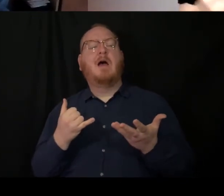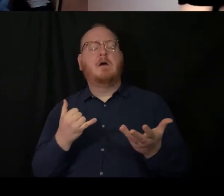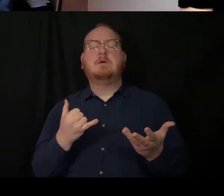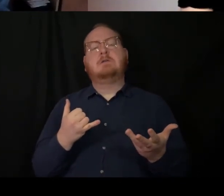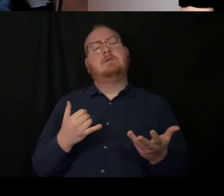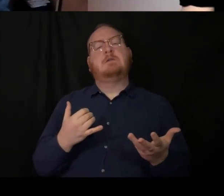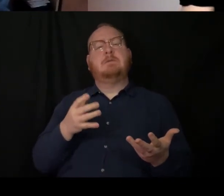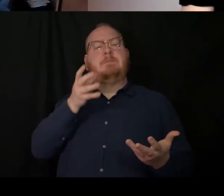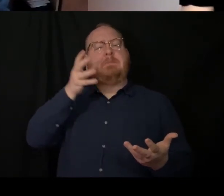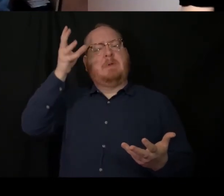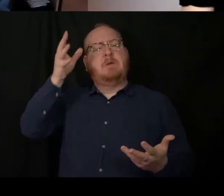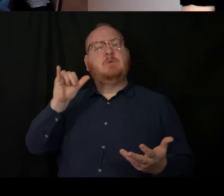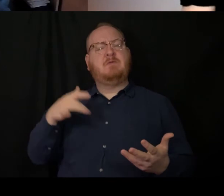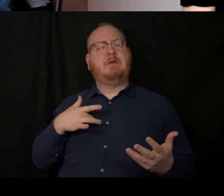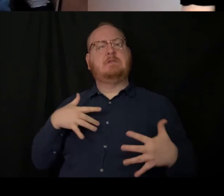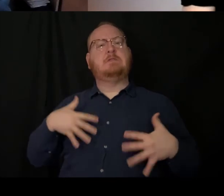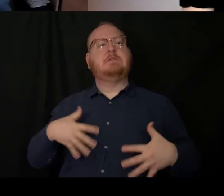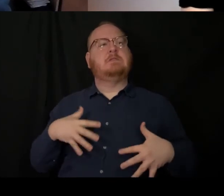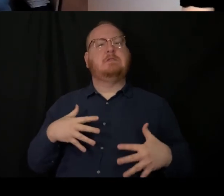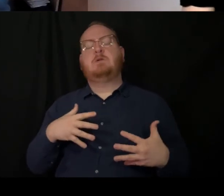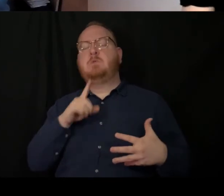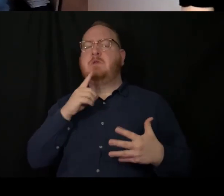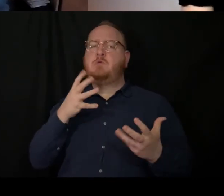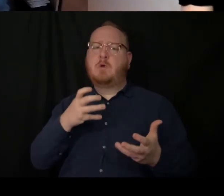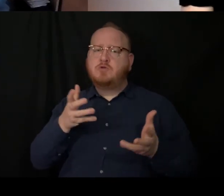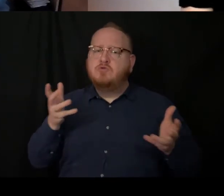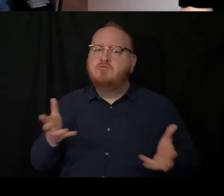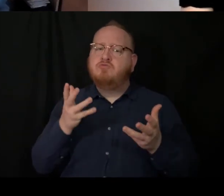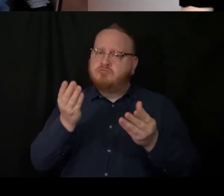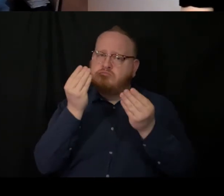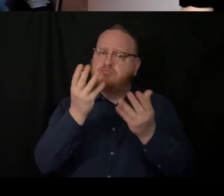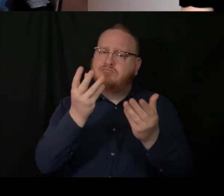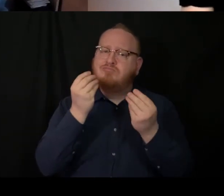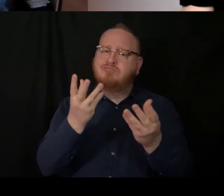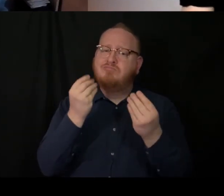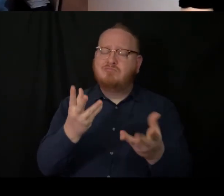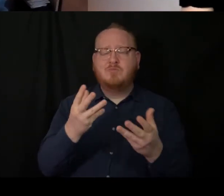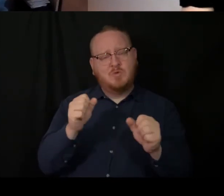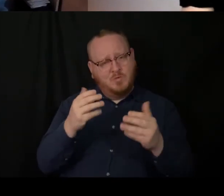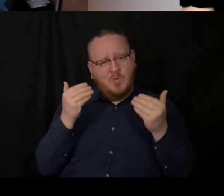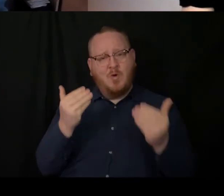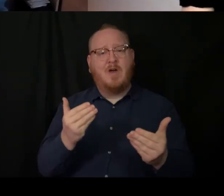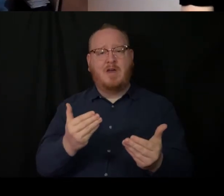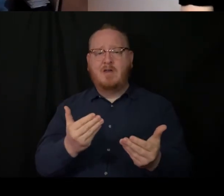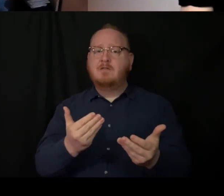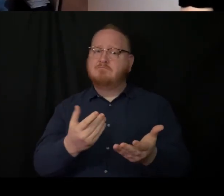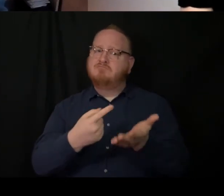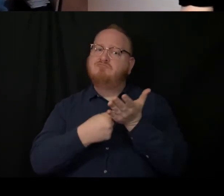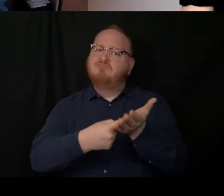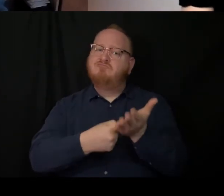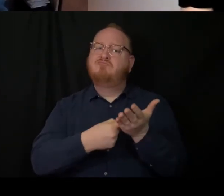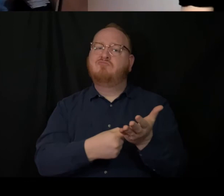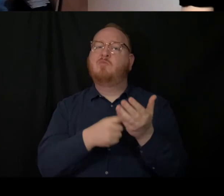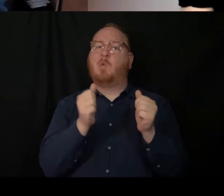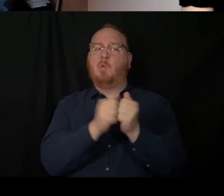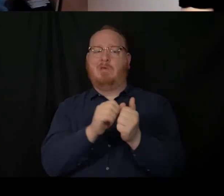give you information to help you have a good conversation with your teams and come to the table. You know, knowing what to